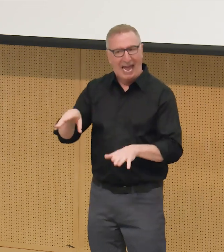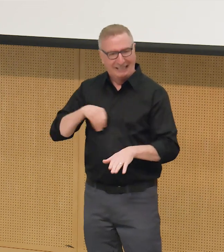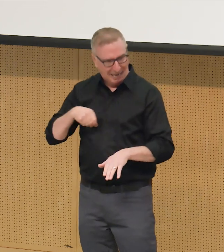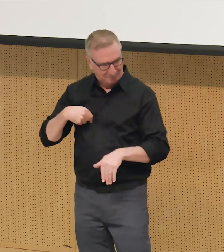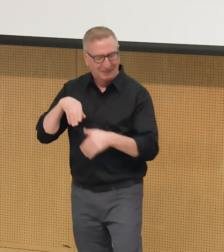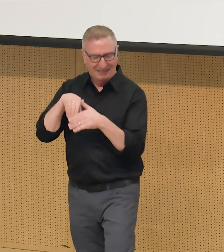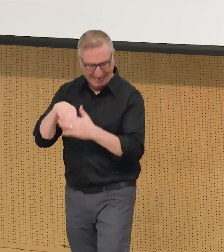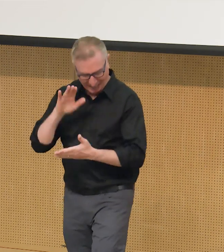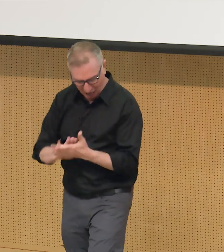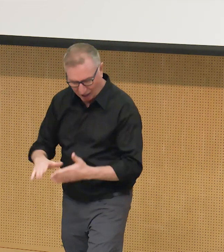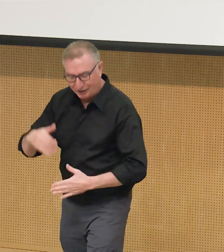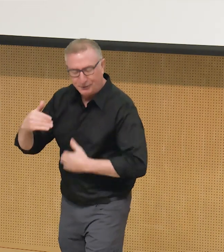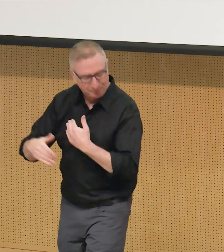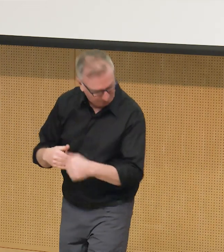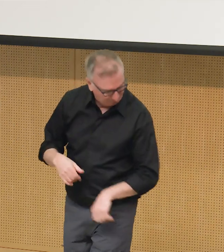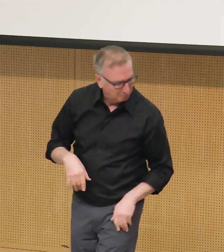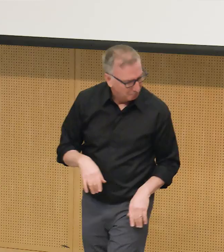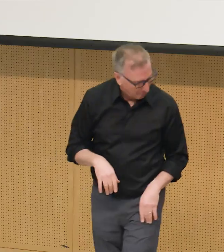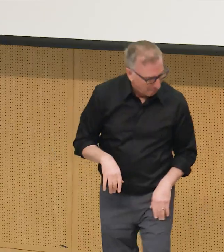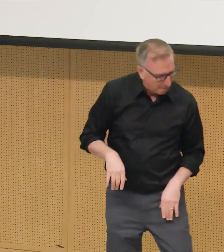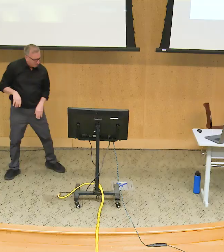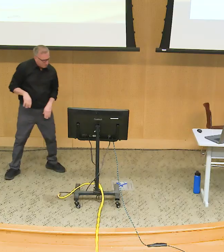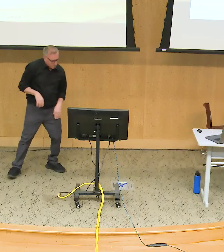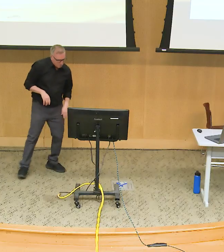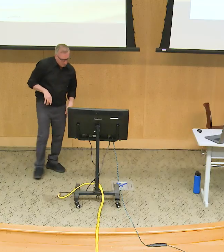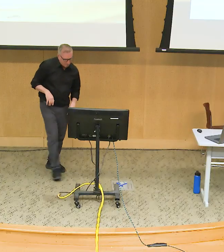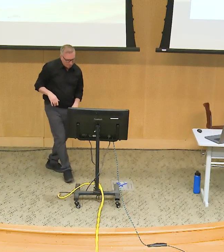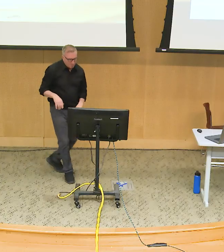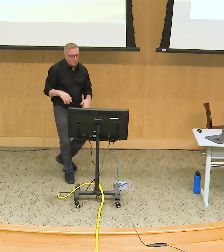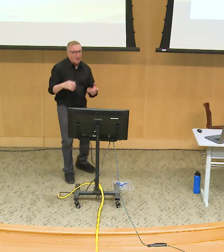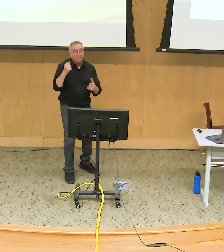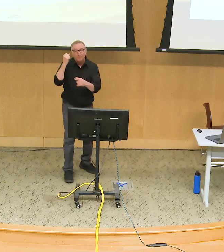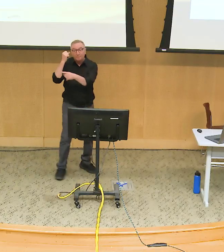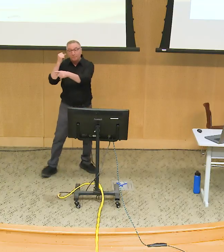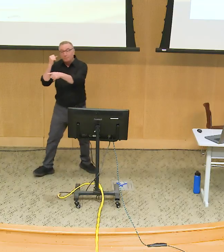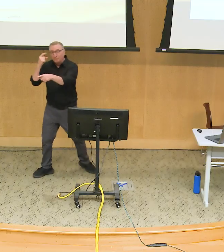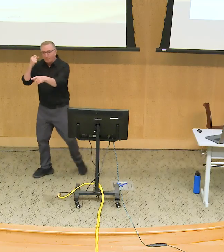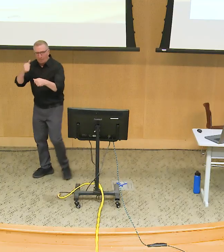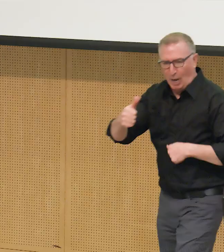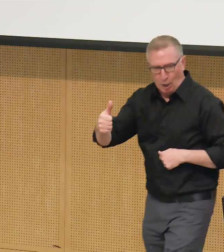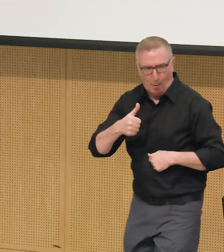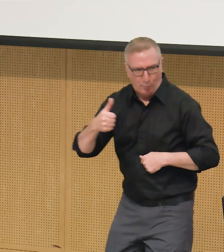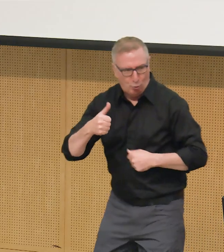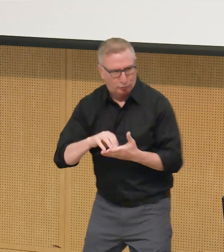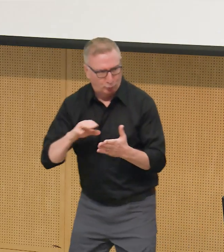I chose the med tech program at RIT and started my college career here.